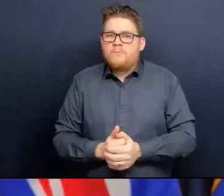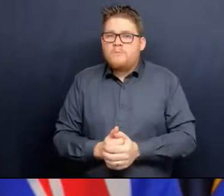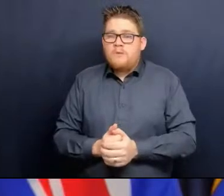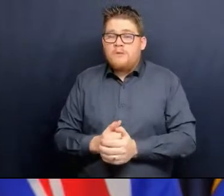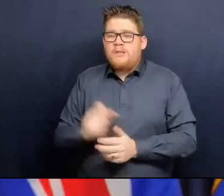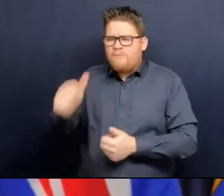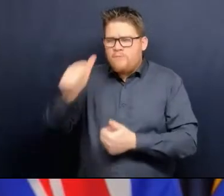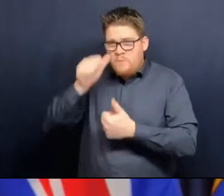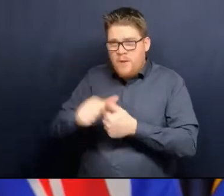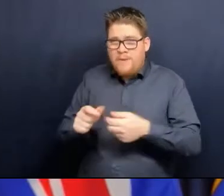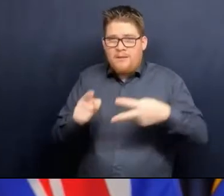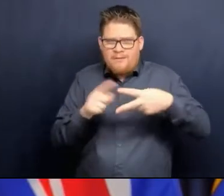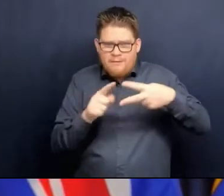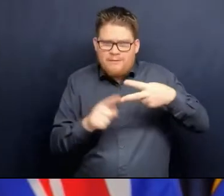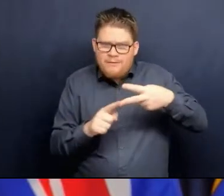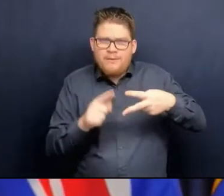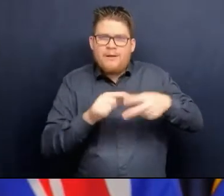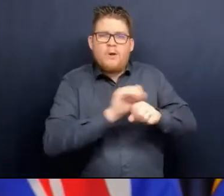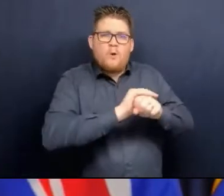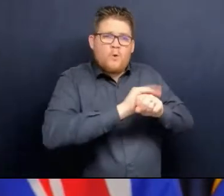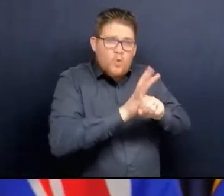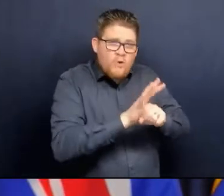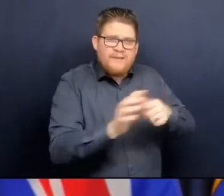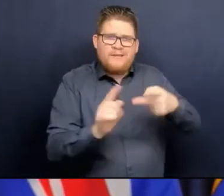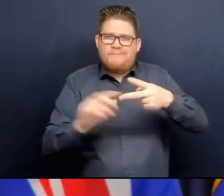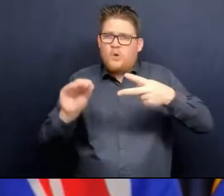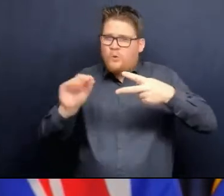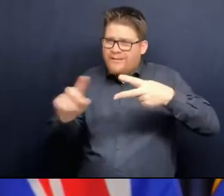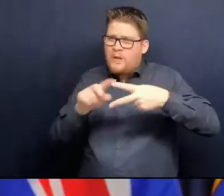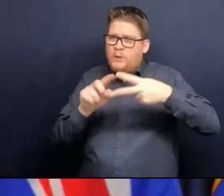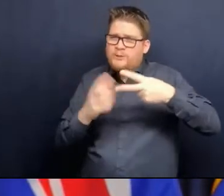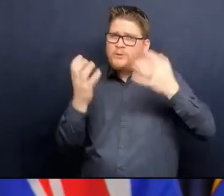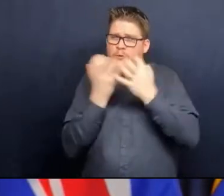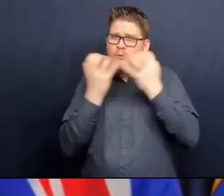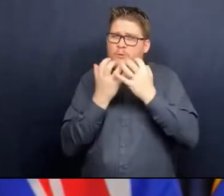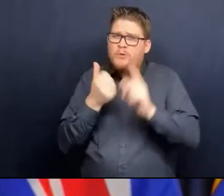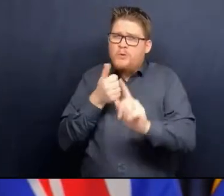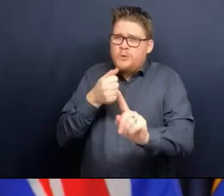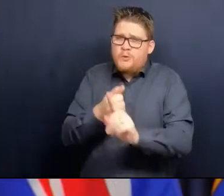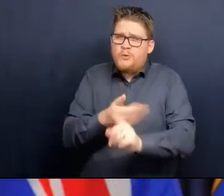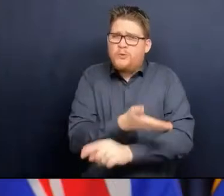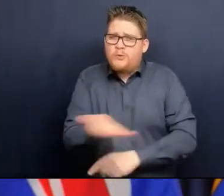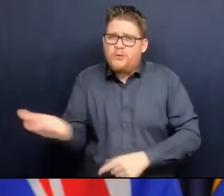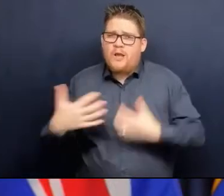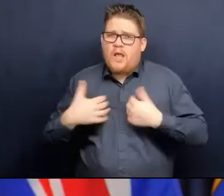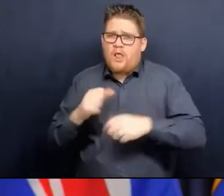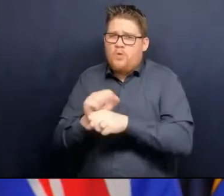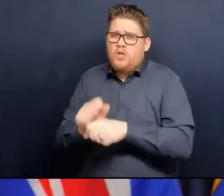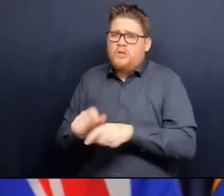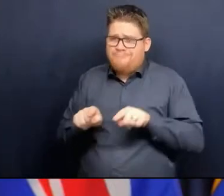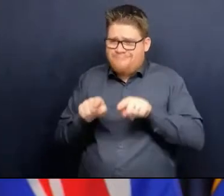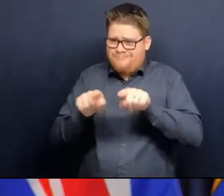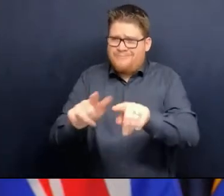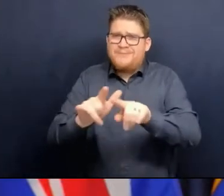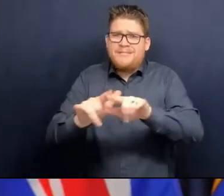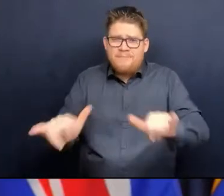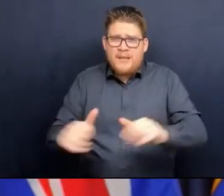. It reminds us of why we need to take The steps. We continue to take the steps and continue